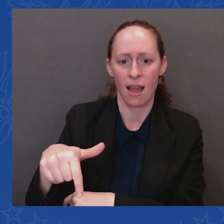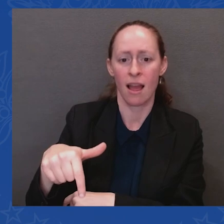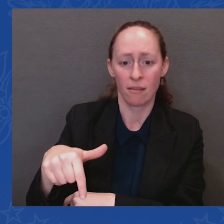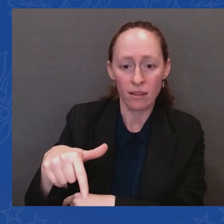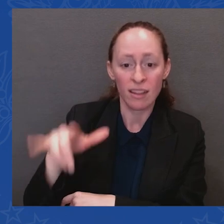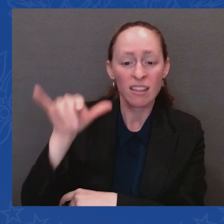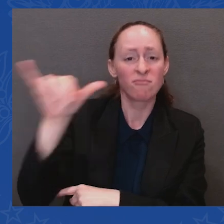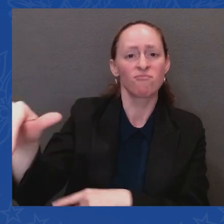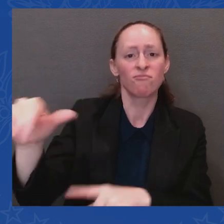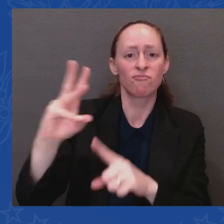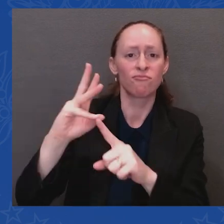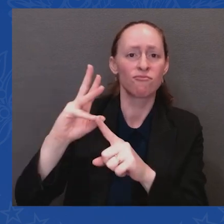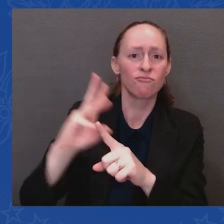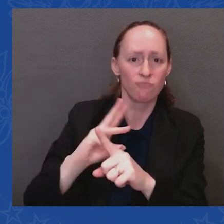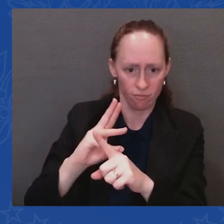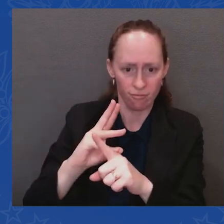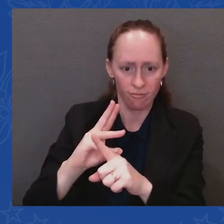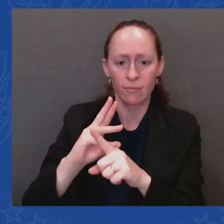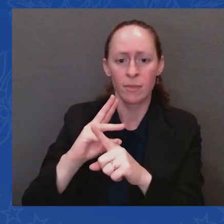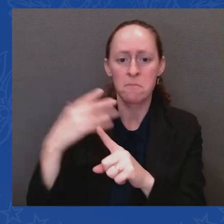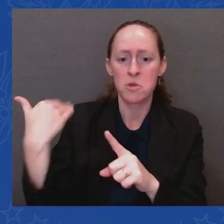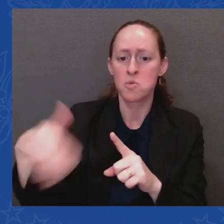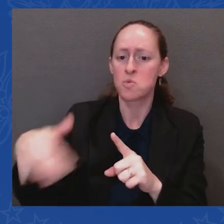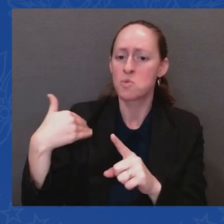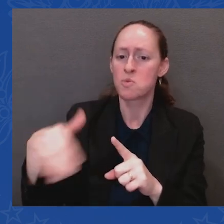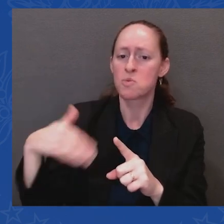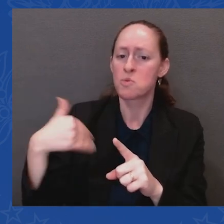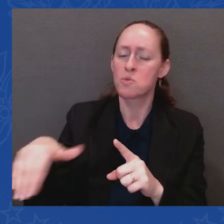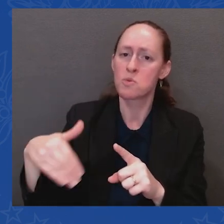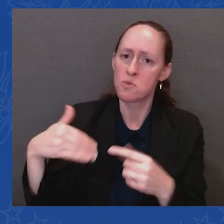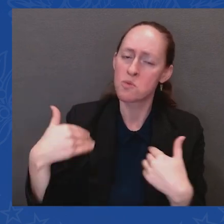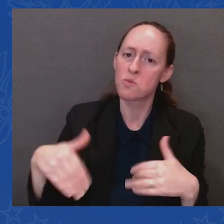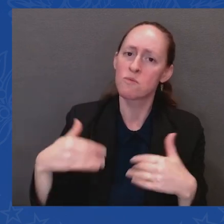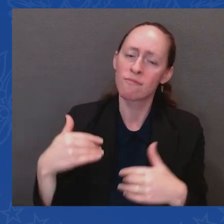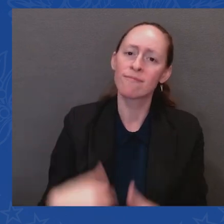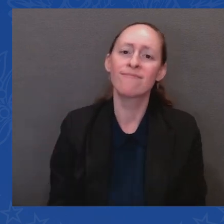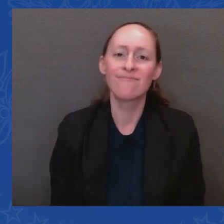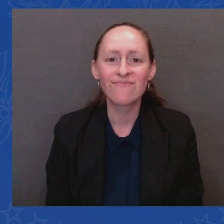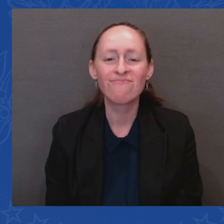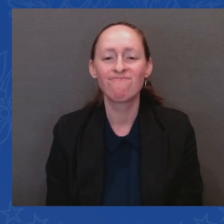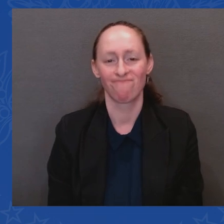And like it was yesterday, I can also still hear what he told me when he signed up to serve.